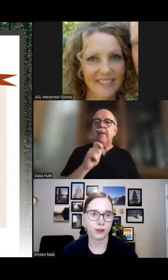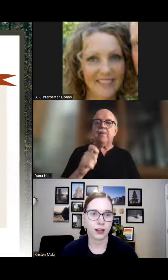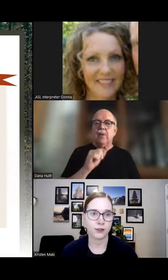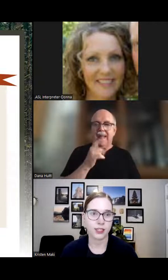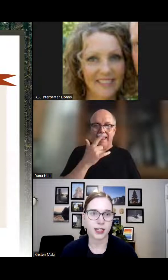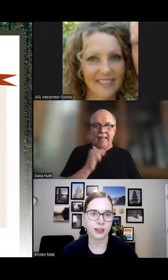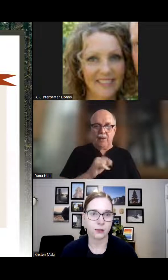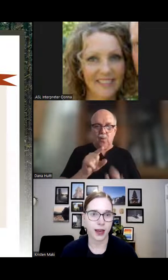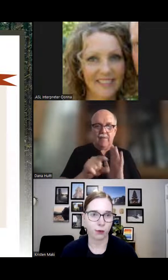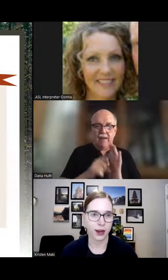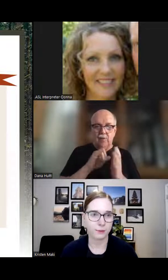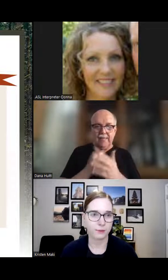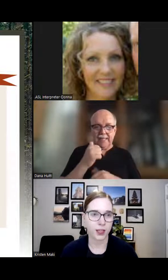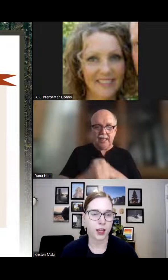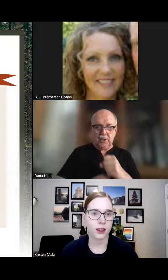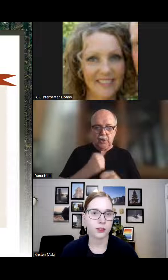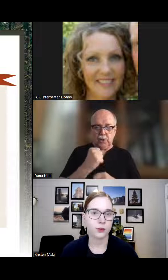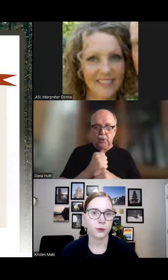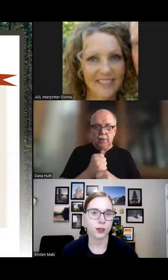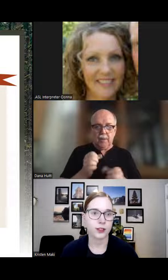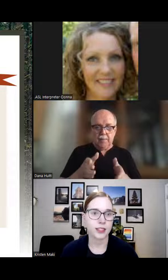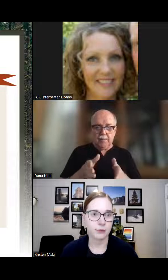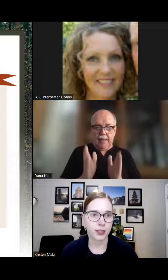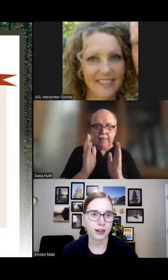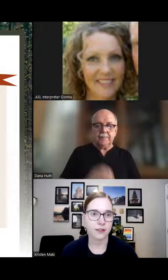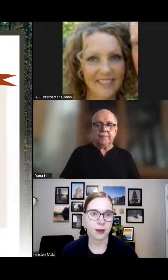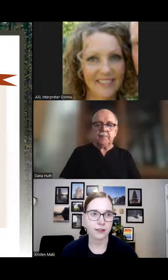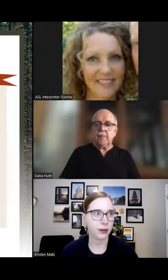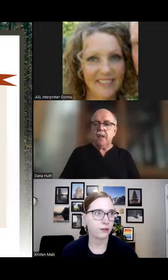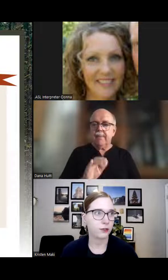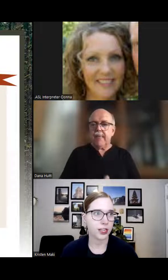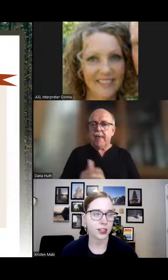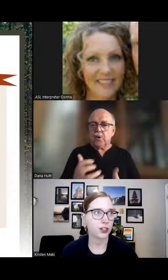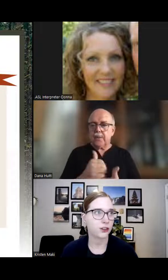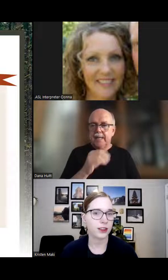working on the training, they can be paid